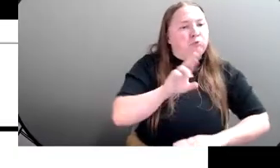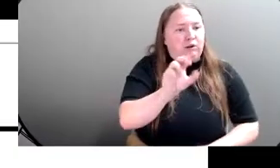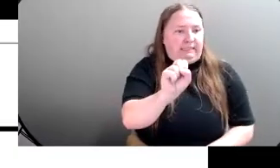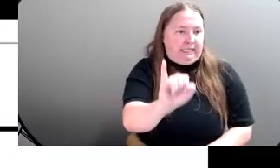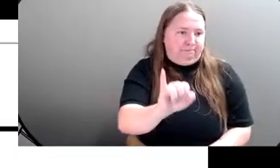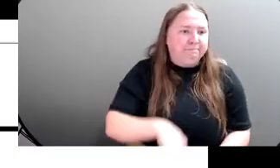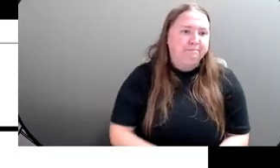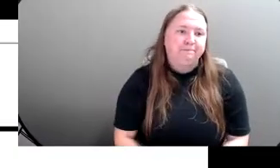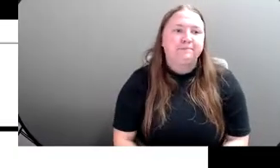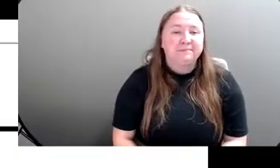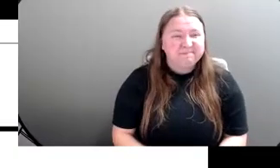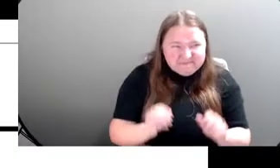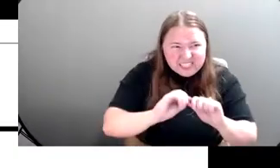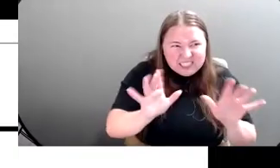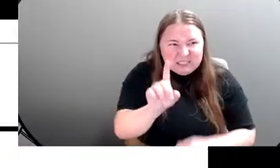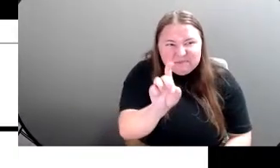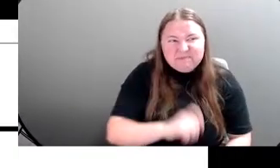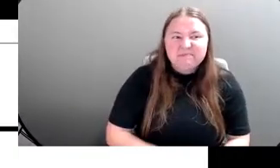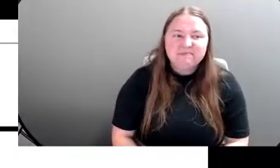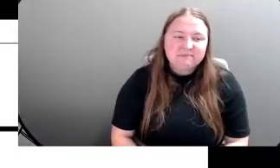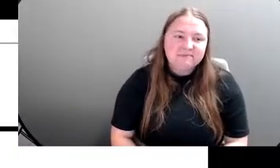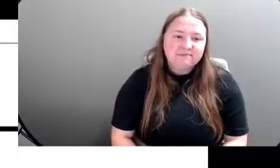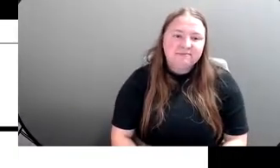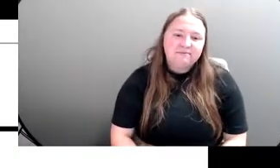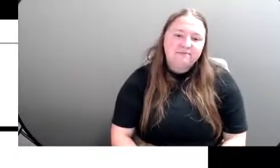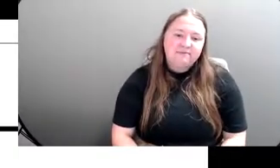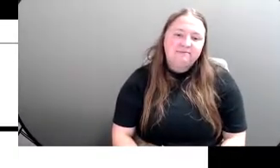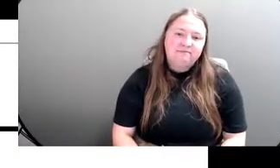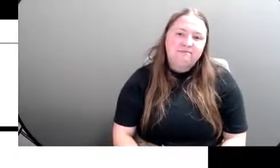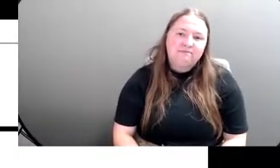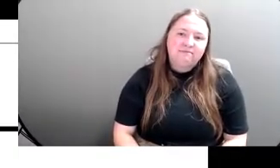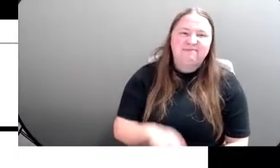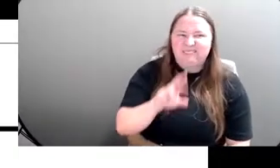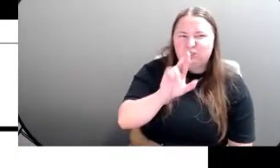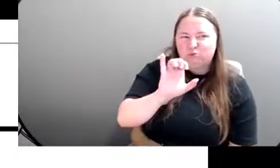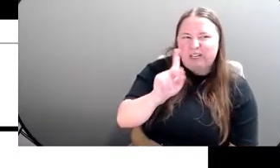Okay. Does that does that answer that question? This is Rick. Yes, yes.